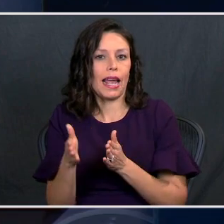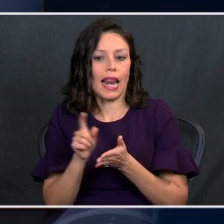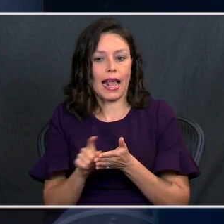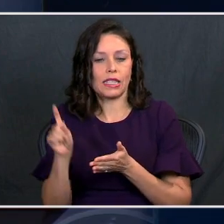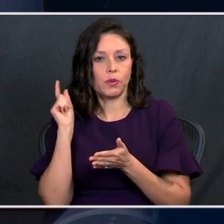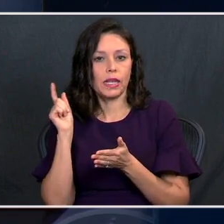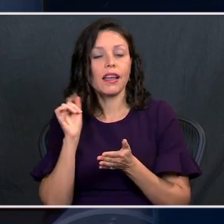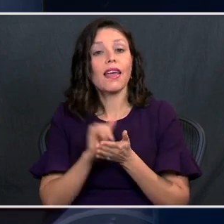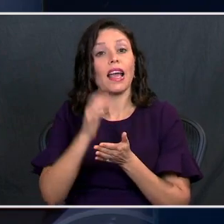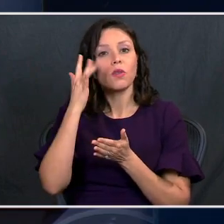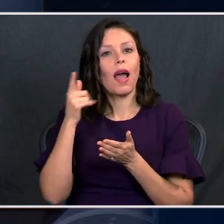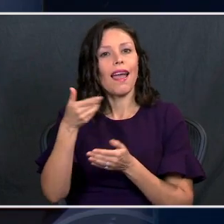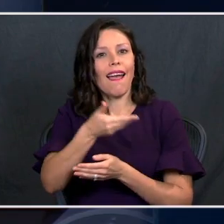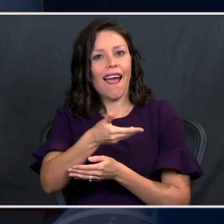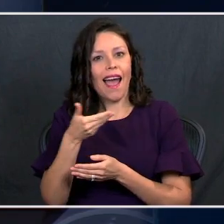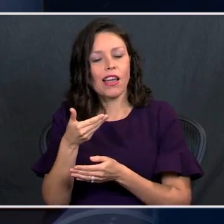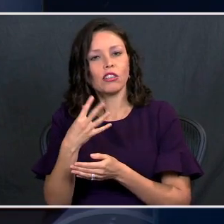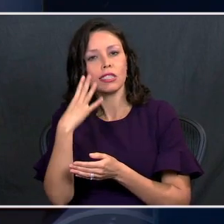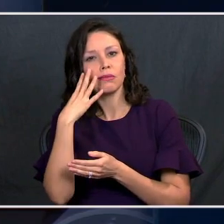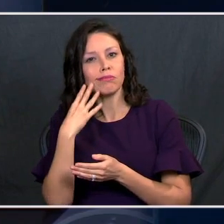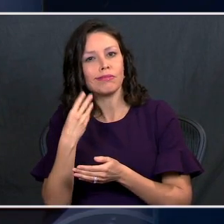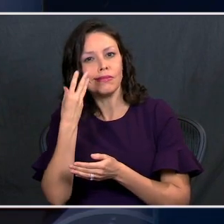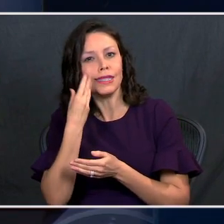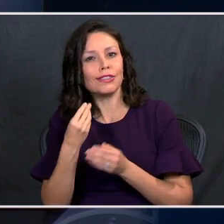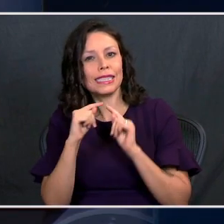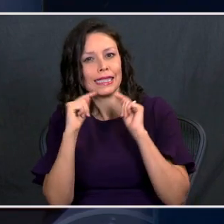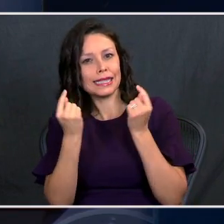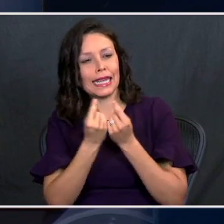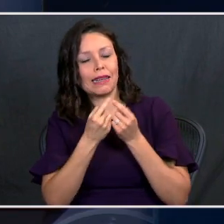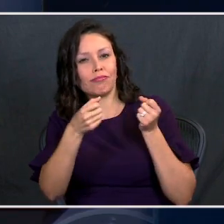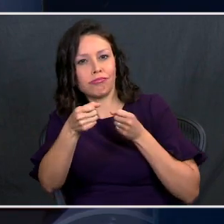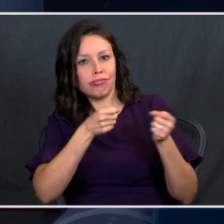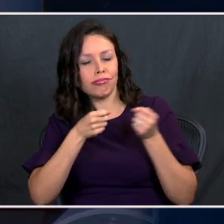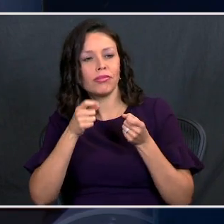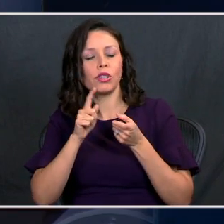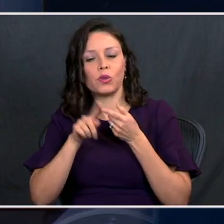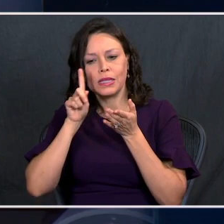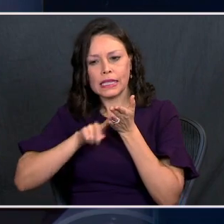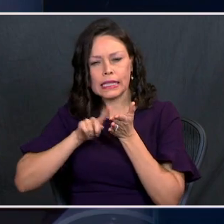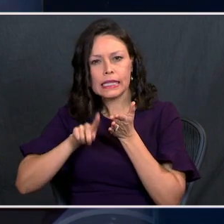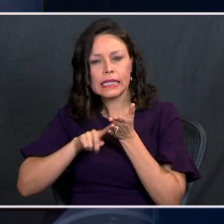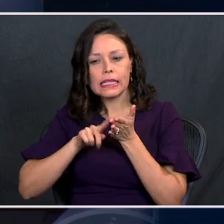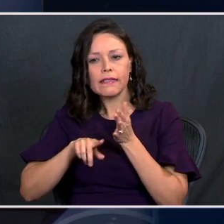and that's why he hired an experienced and talented team to get to the bottom of exactly what we're looking at